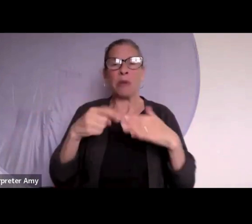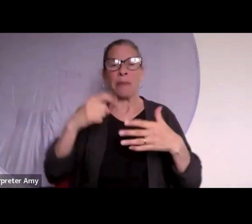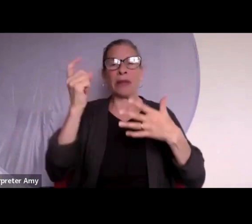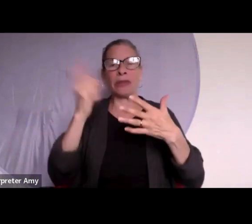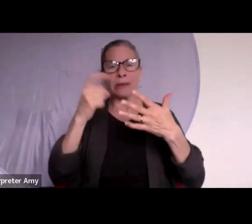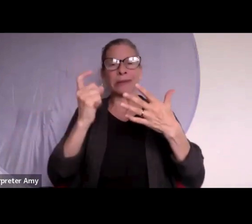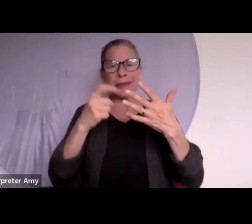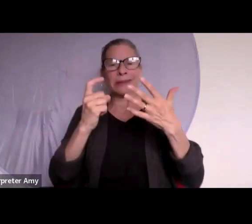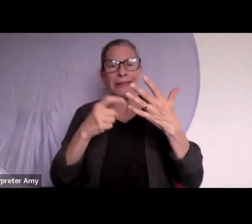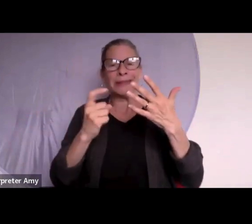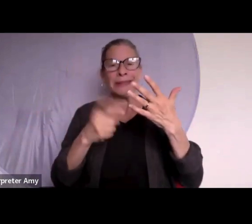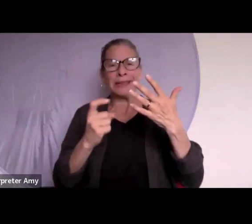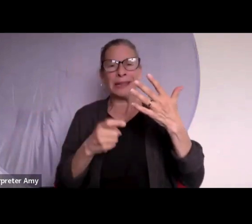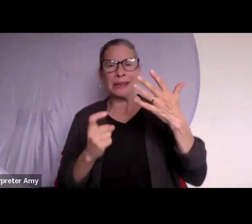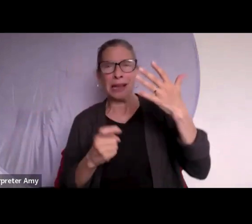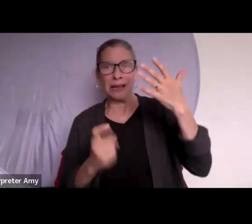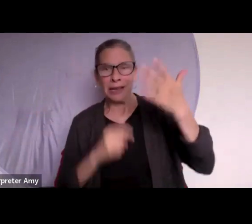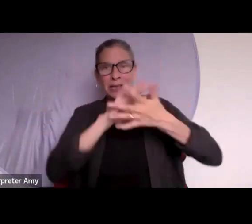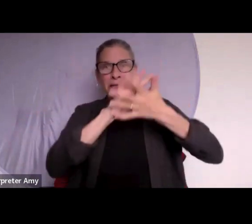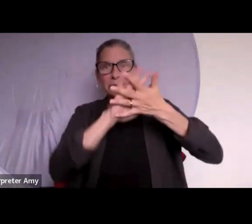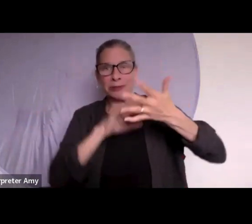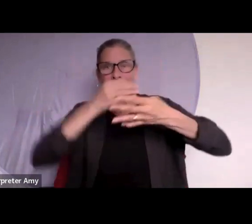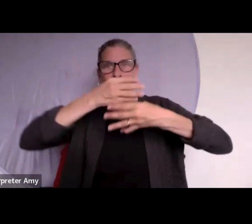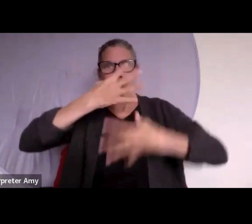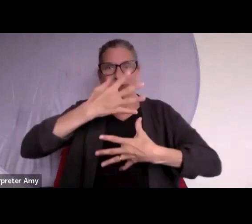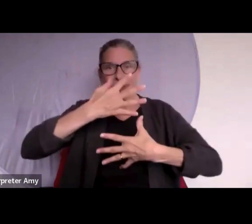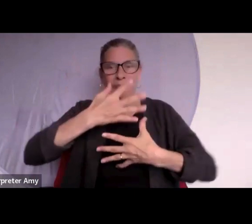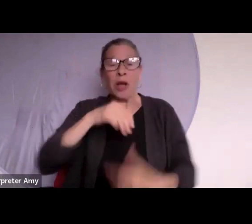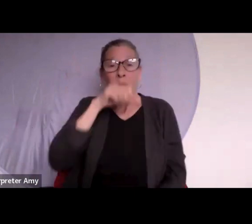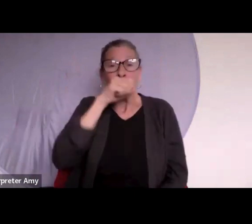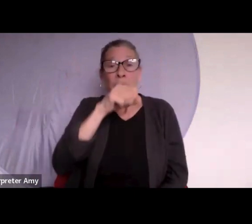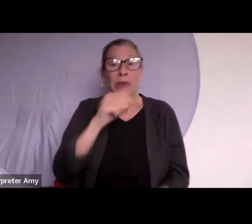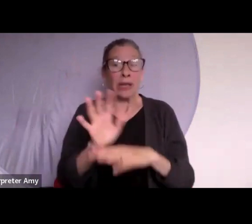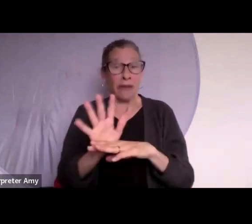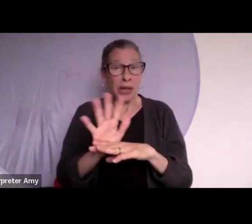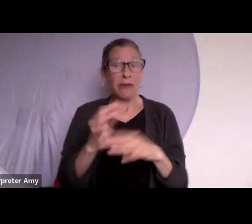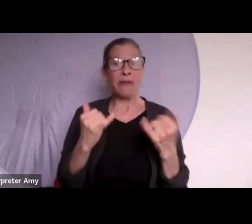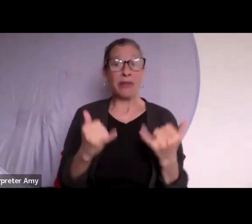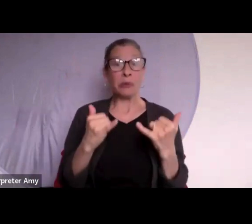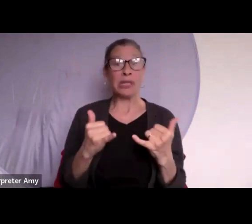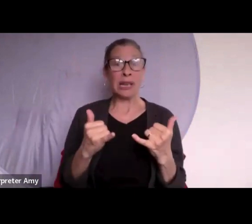so it's all there. And we love it that a lot of our films now actually get a kind of distributions because they don't